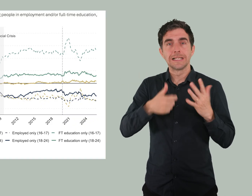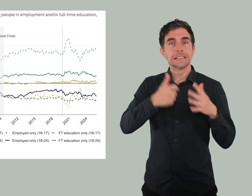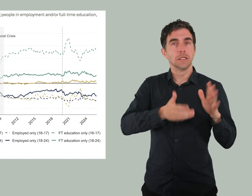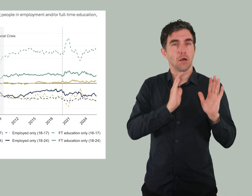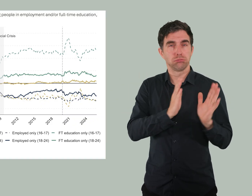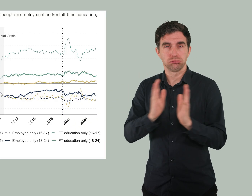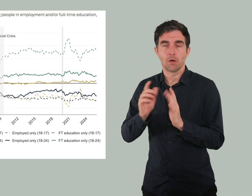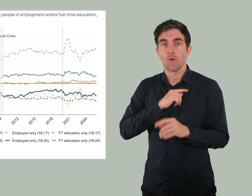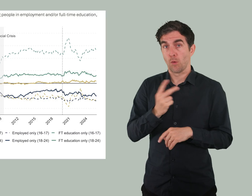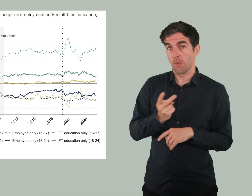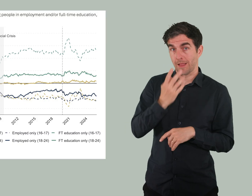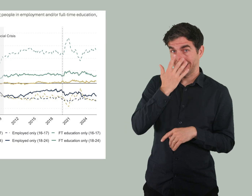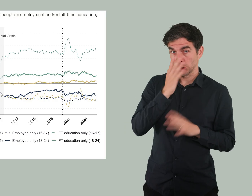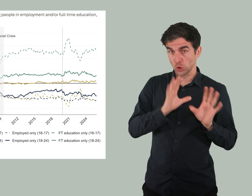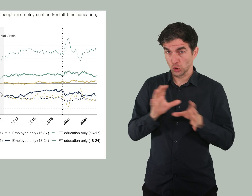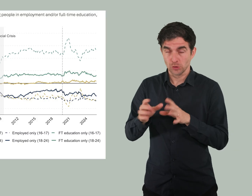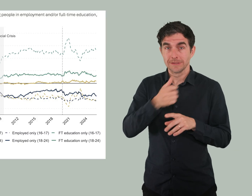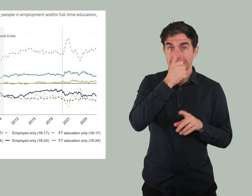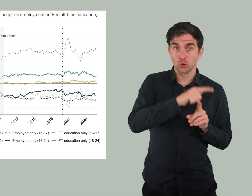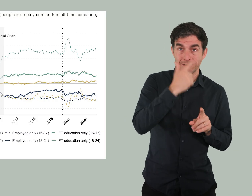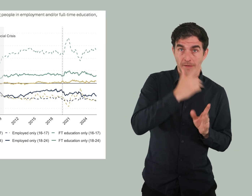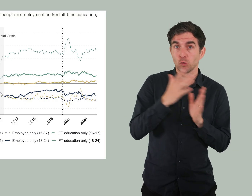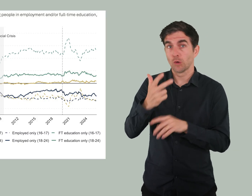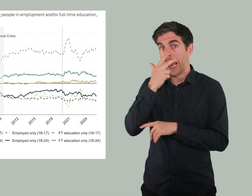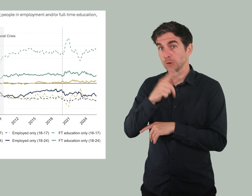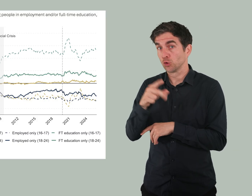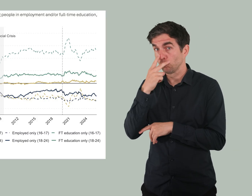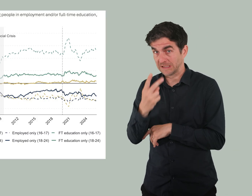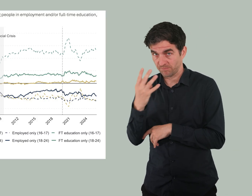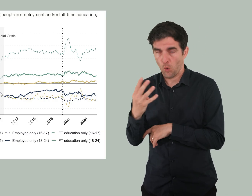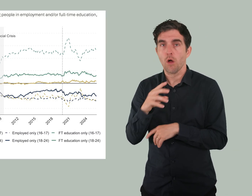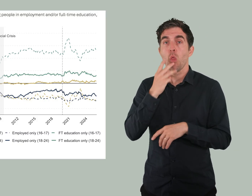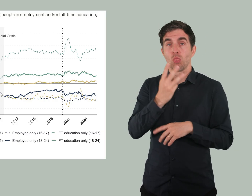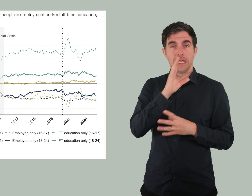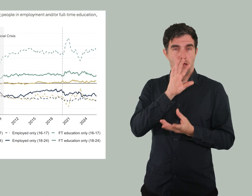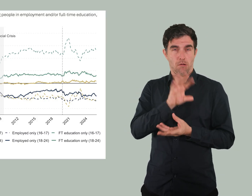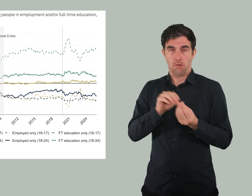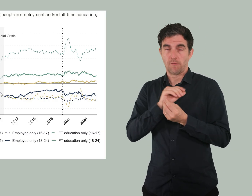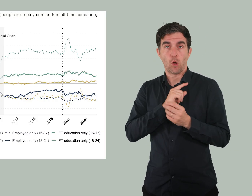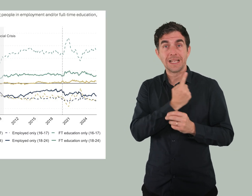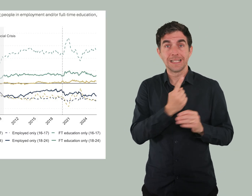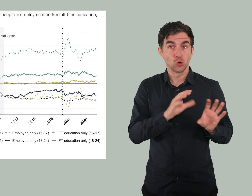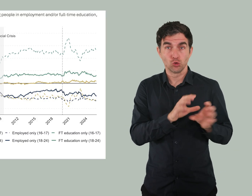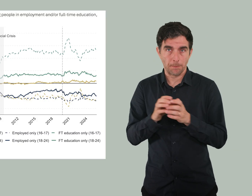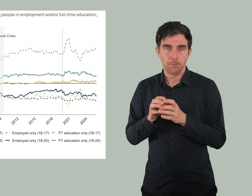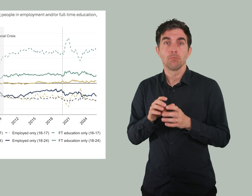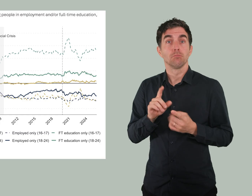since year 2000 across six series for two age groups: 16-17 year olds and 18-24 year olds. Three measures are tracked for each group: